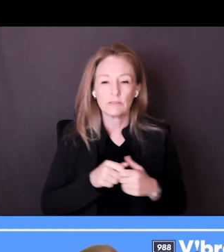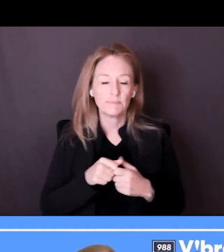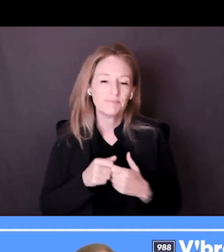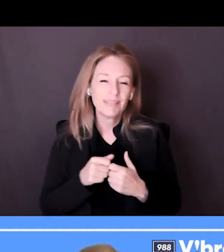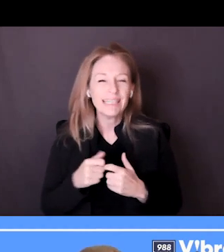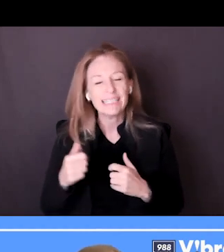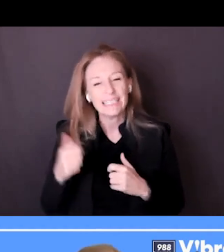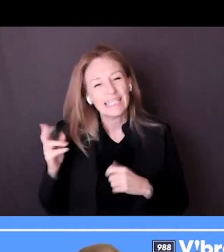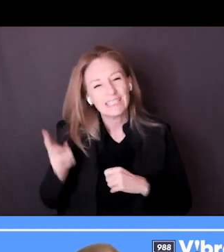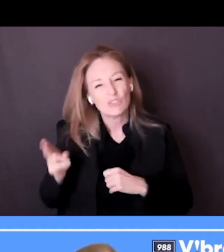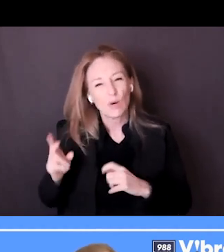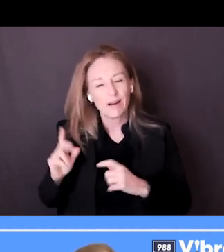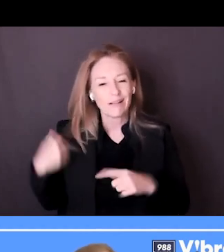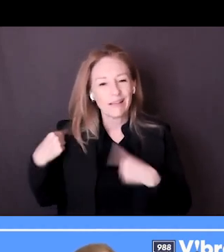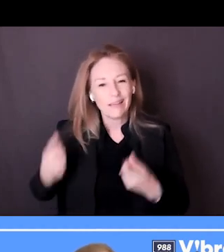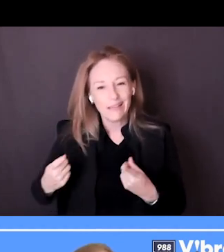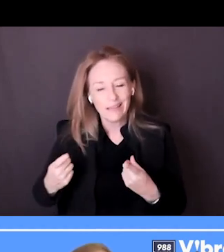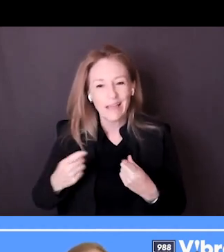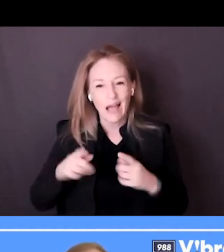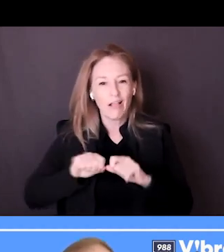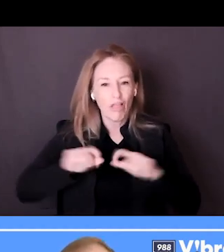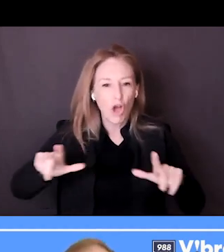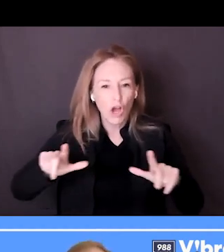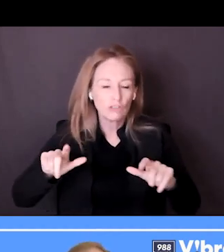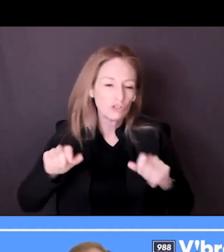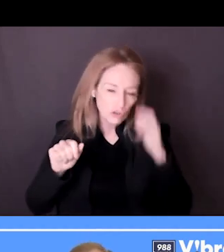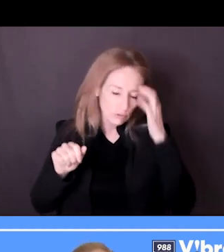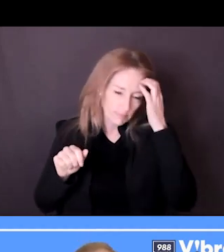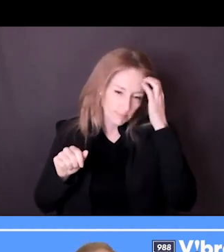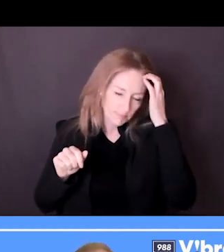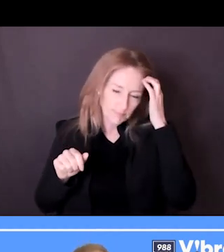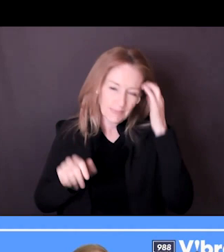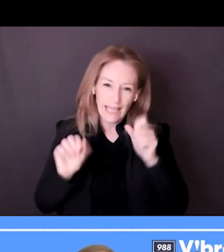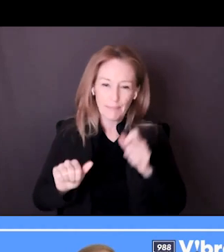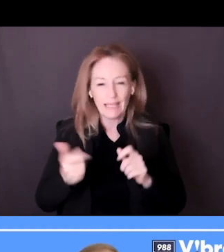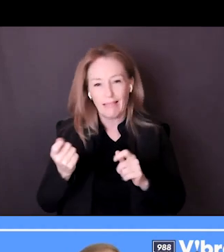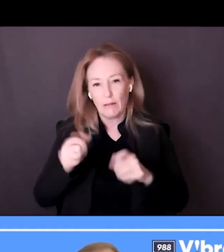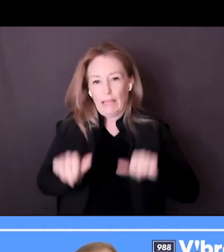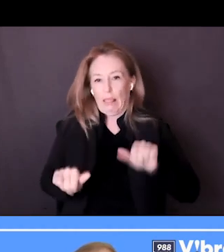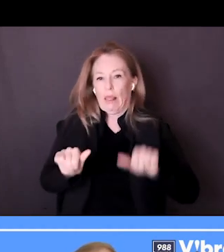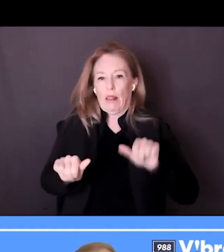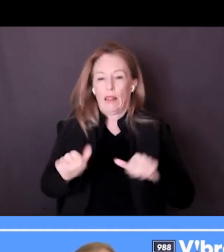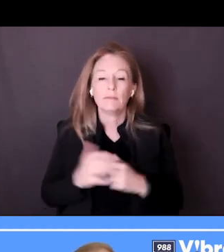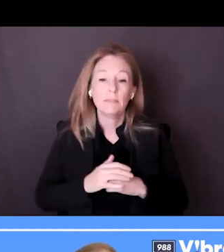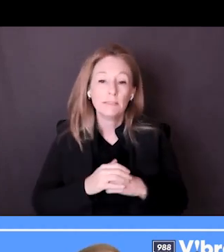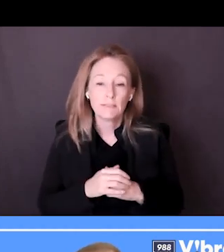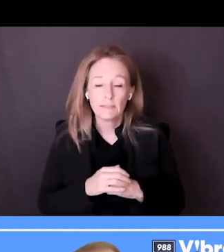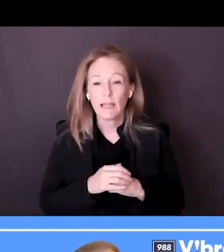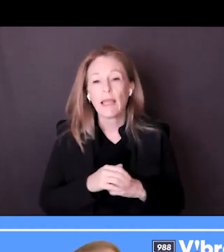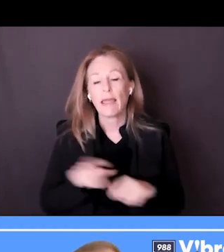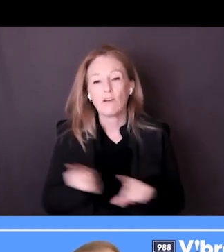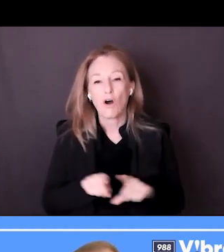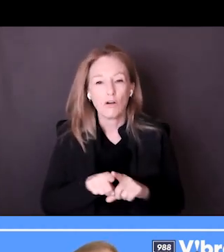I'M GOING TO BUTCHERED WORD -- TUMULTUOUS -- AND WE DON'T KNOW